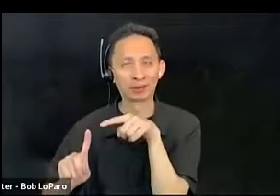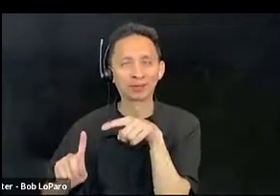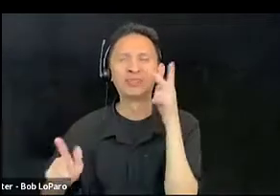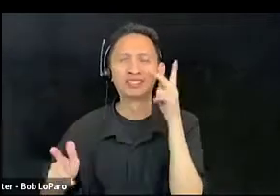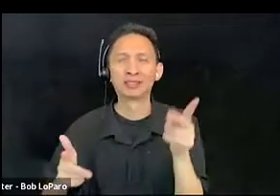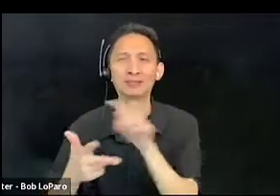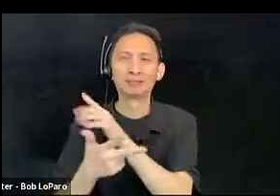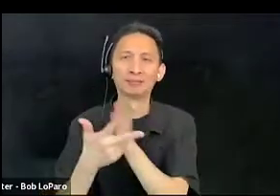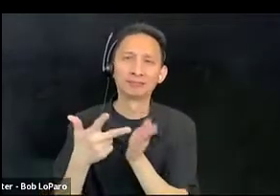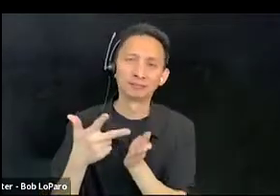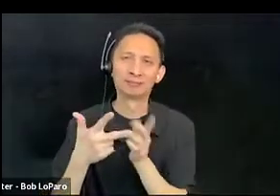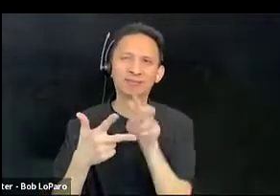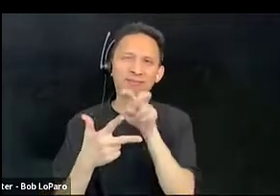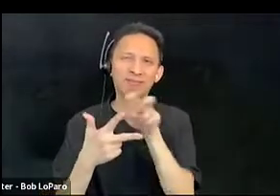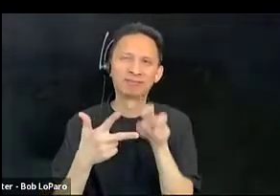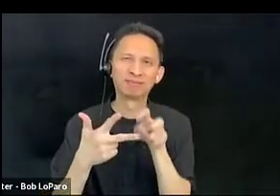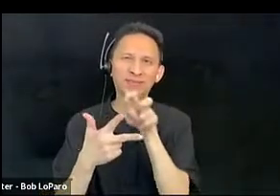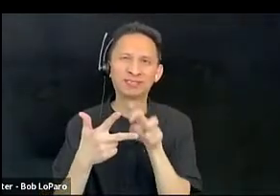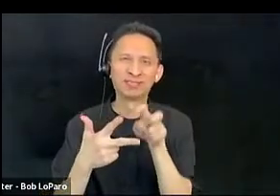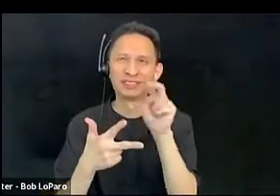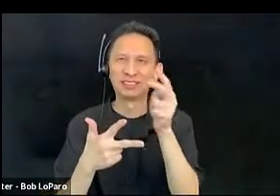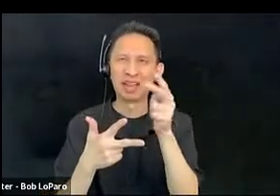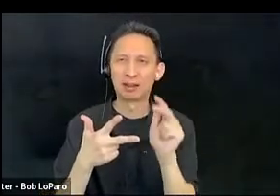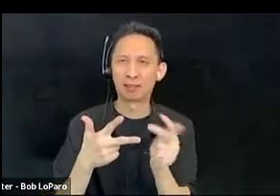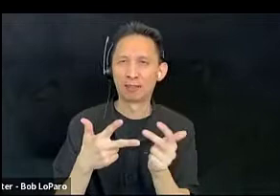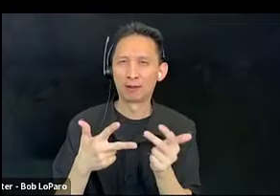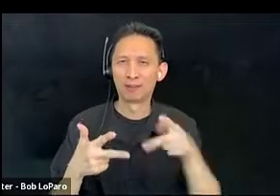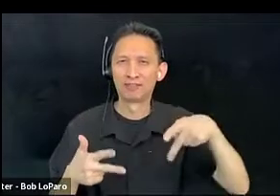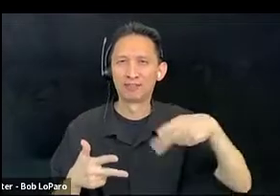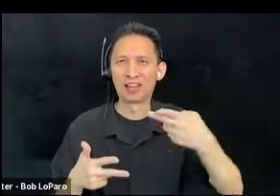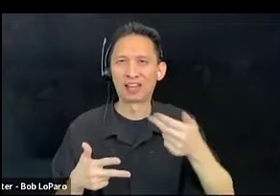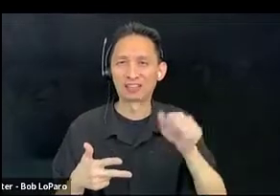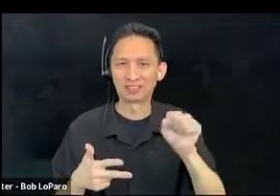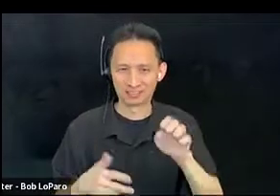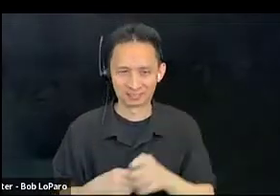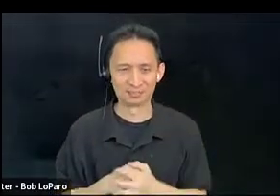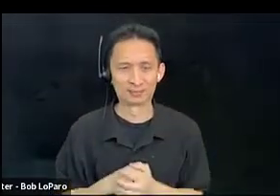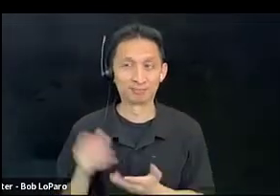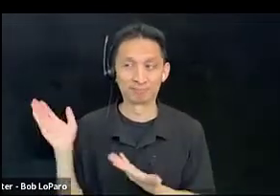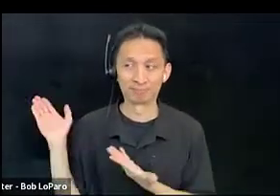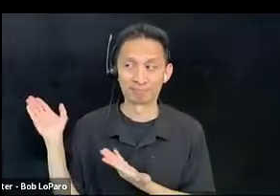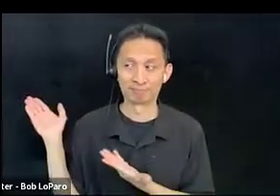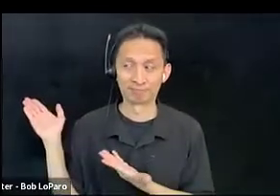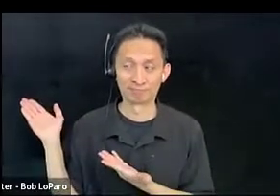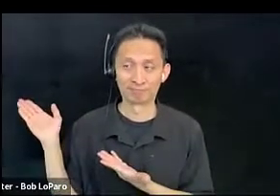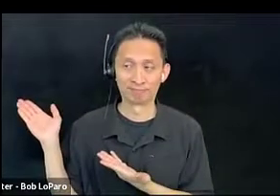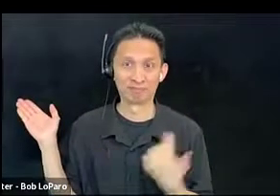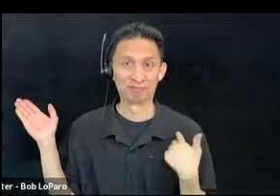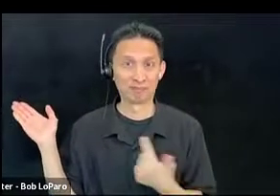we're not talking about what the student is capable of or what he or she understands receptively. We're really just talking about